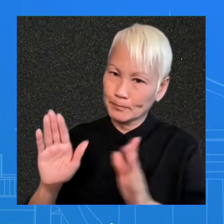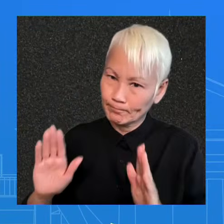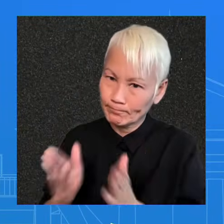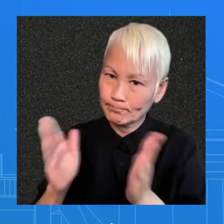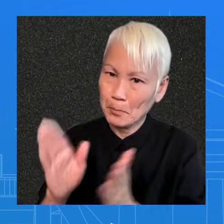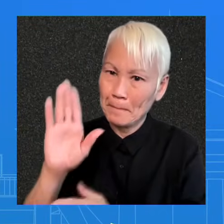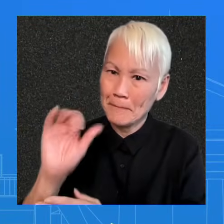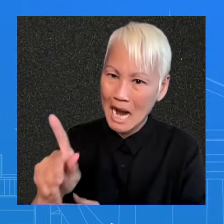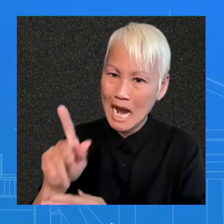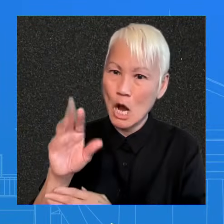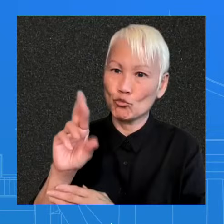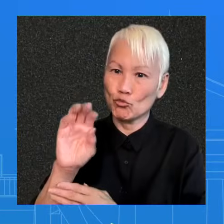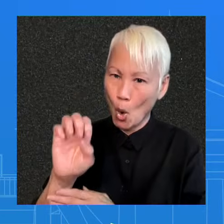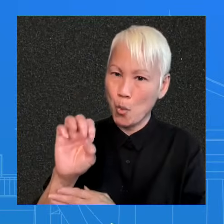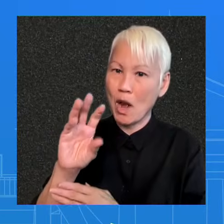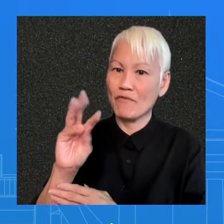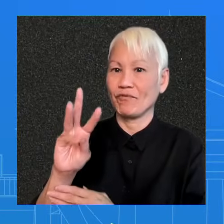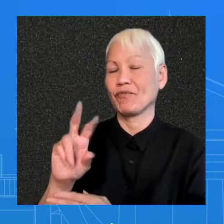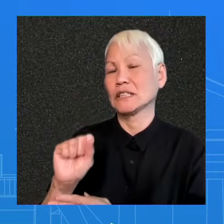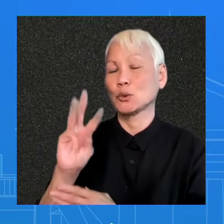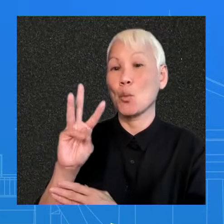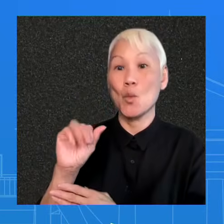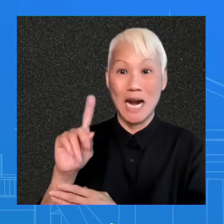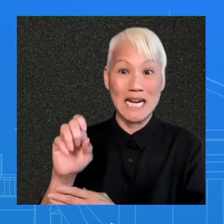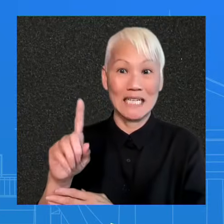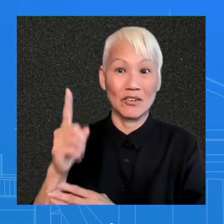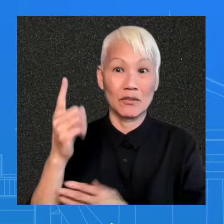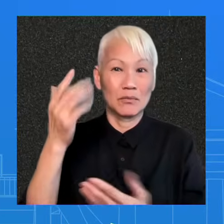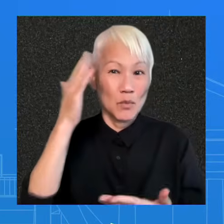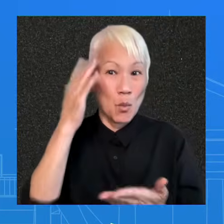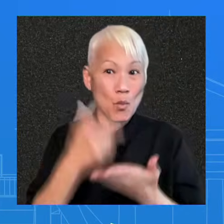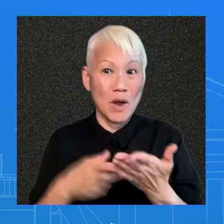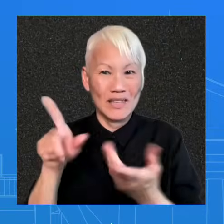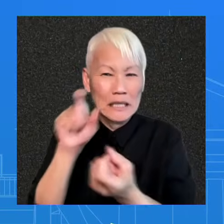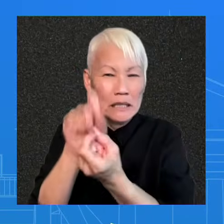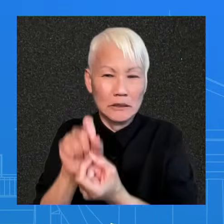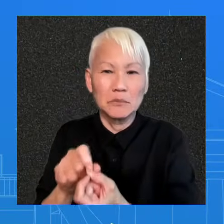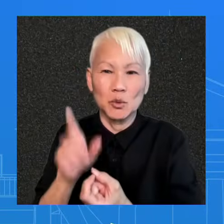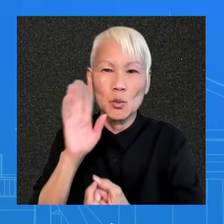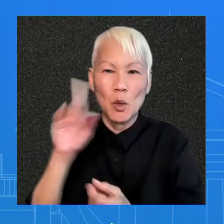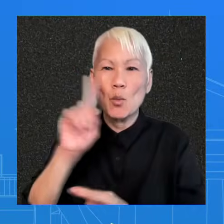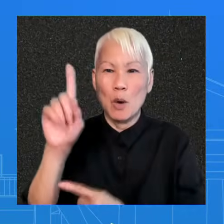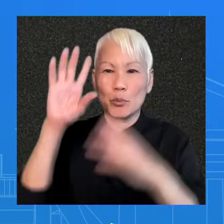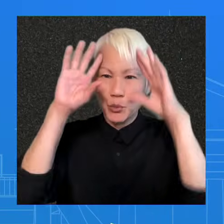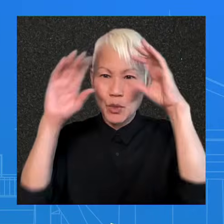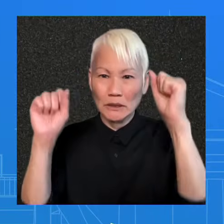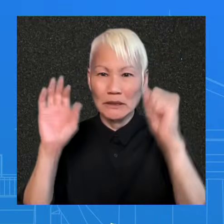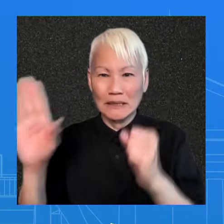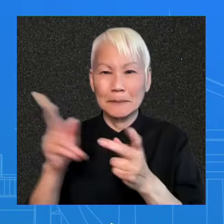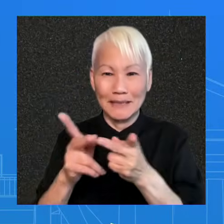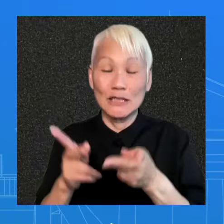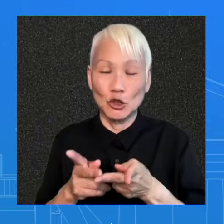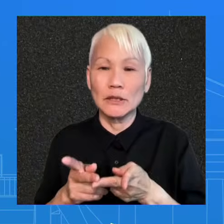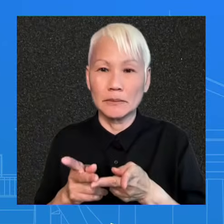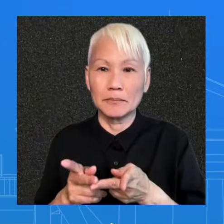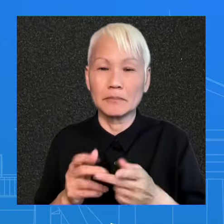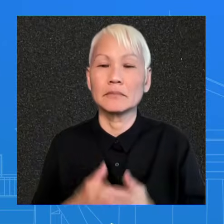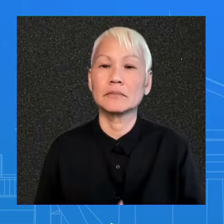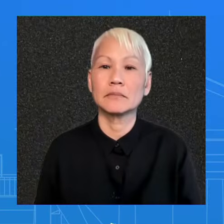Wade, you'll see where the President stands, so I'll just leave it there for now. The Press: And one other one on Nikki Haley. She also said that a vote for President Biden